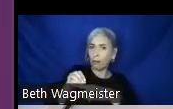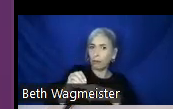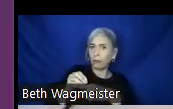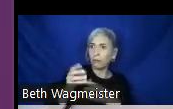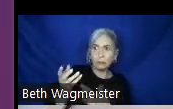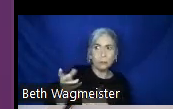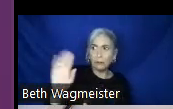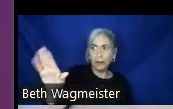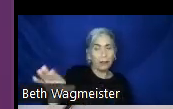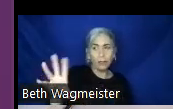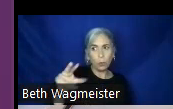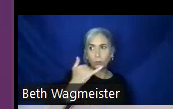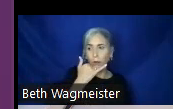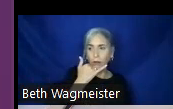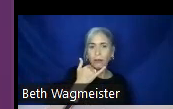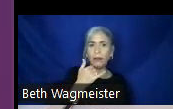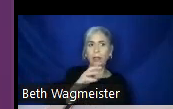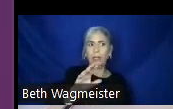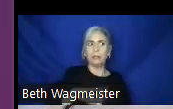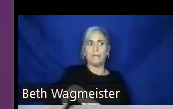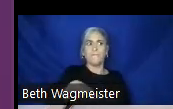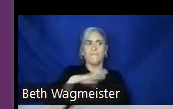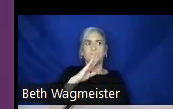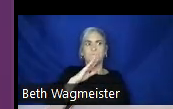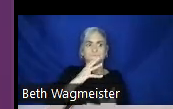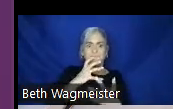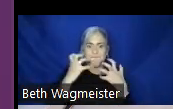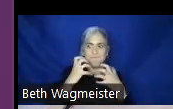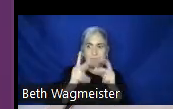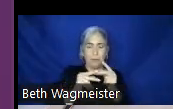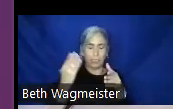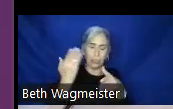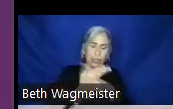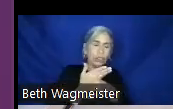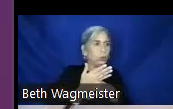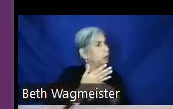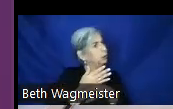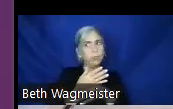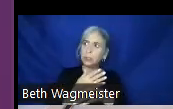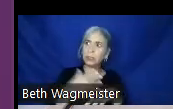that. And they're also infuriating and people are annoyed for them. For certain standards in coding